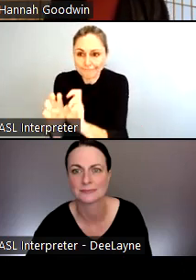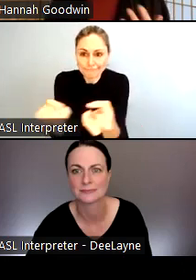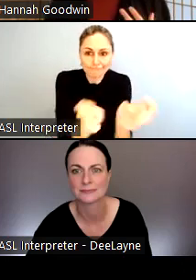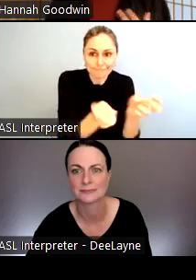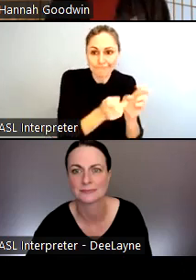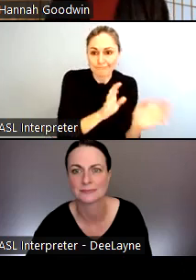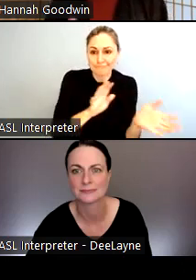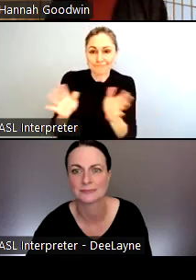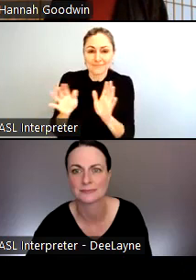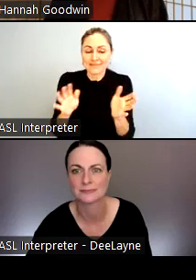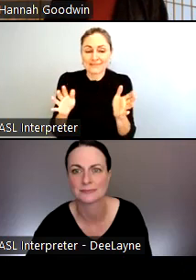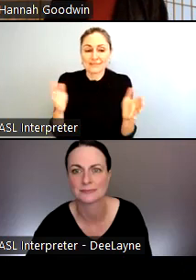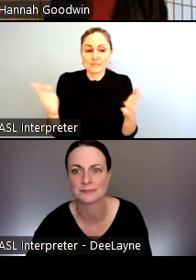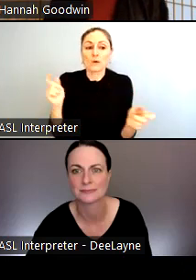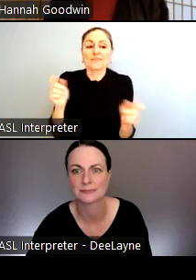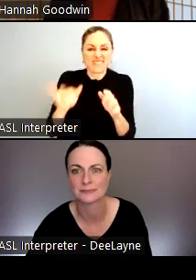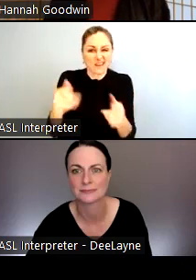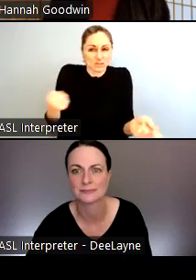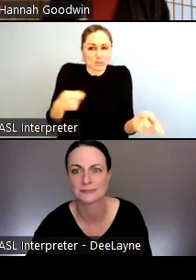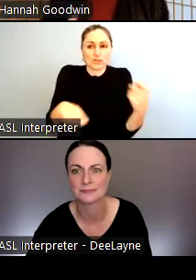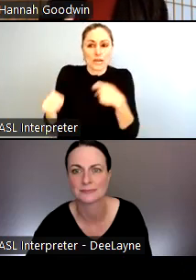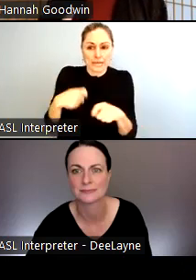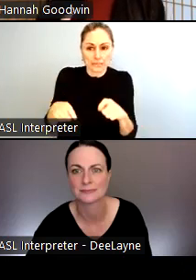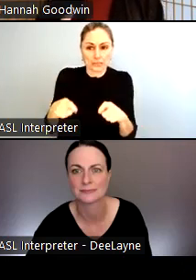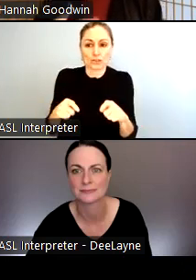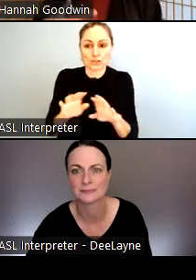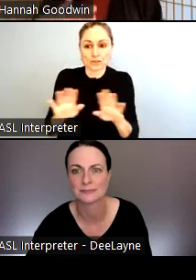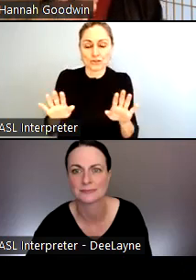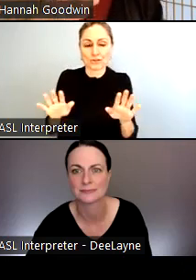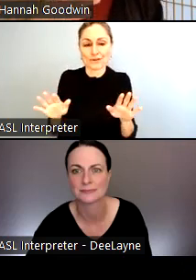So it was changed to have